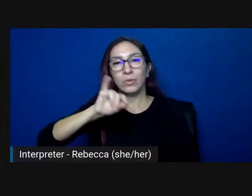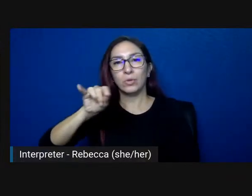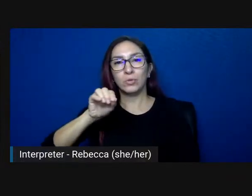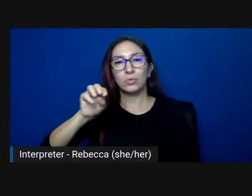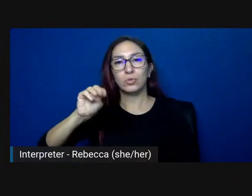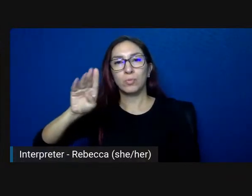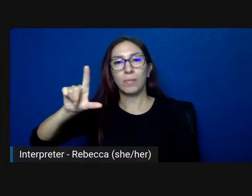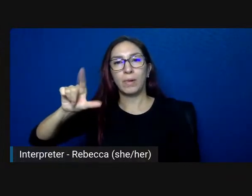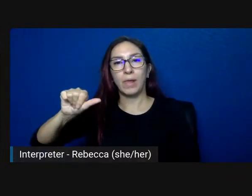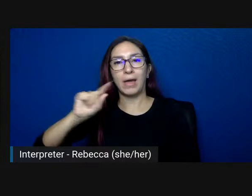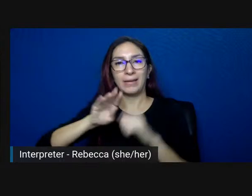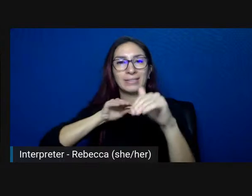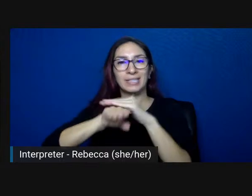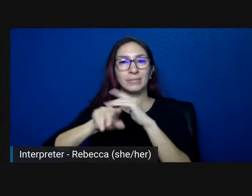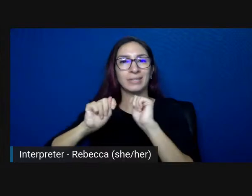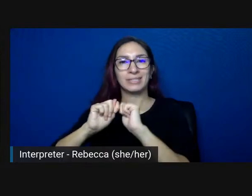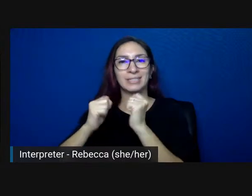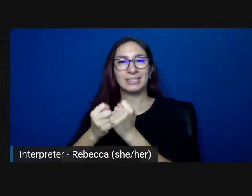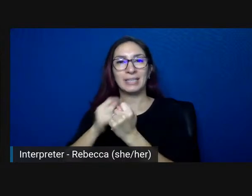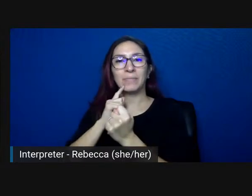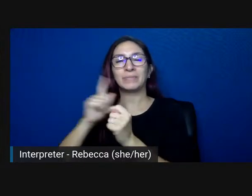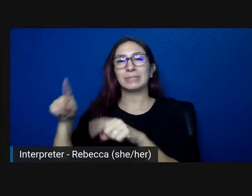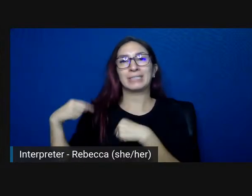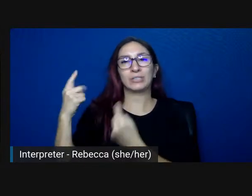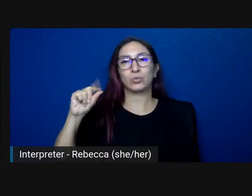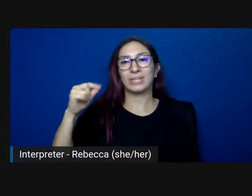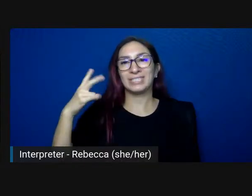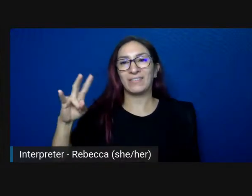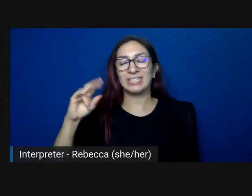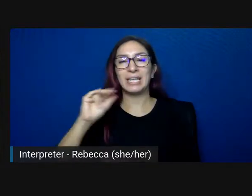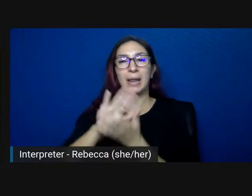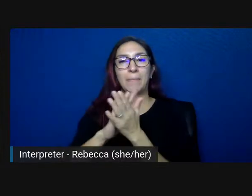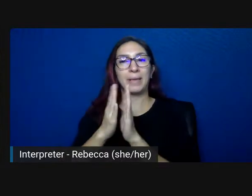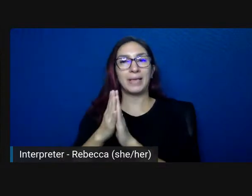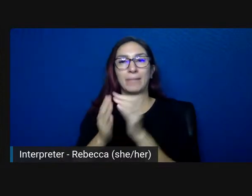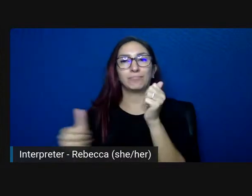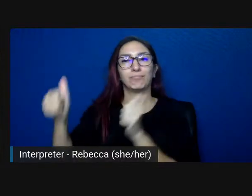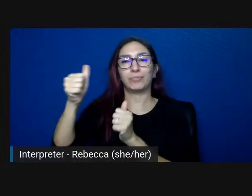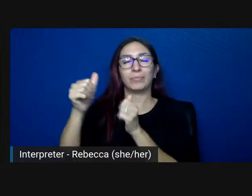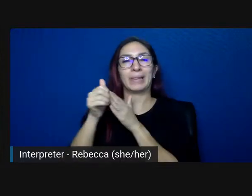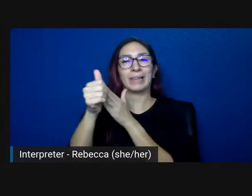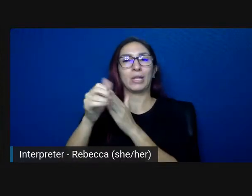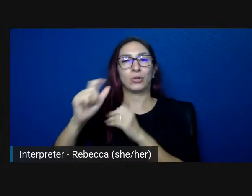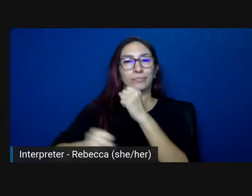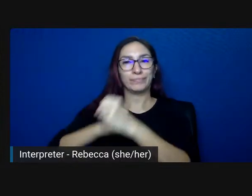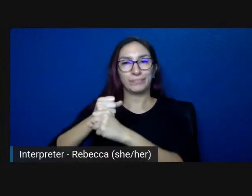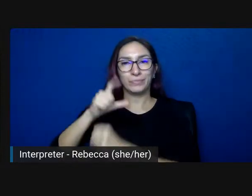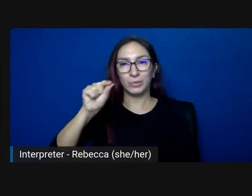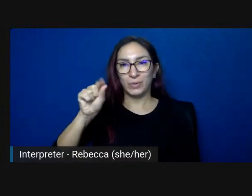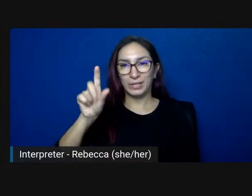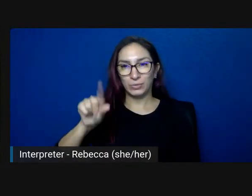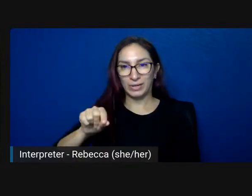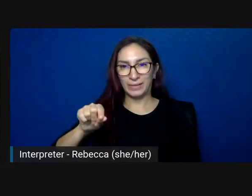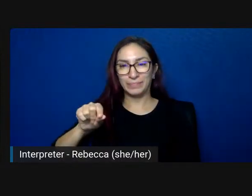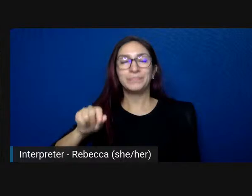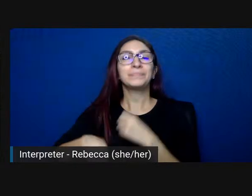Joomla, work press and has been involved in the accessibility